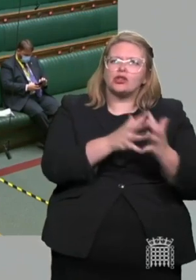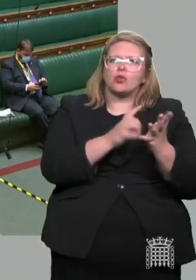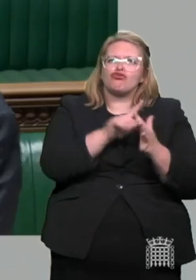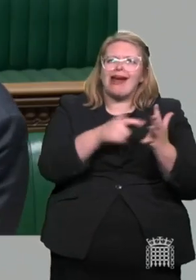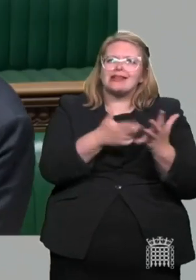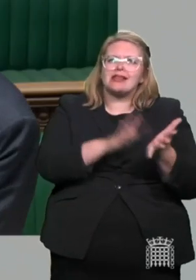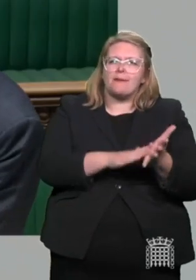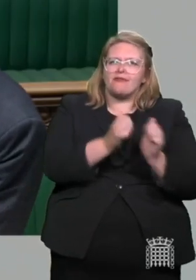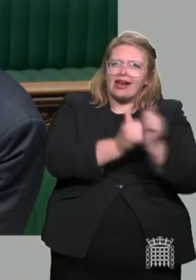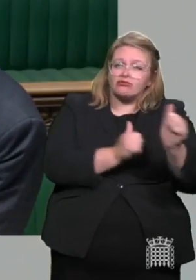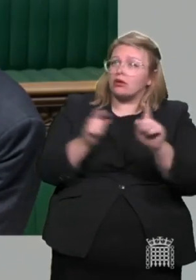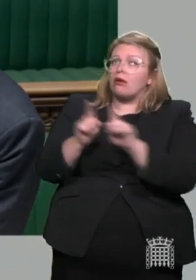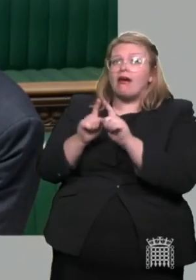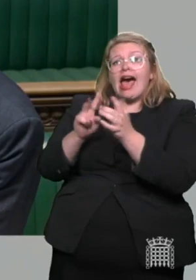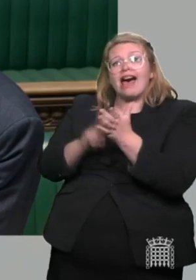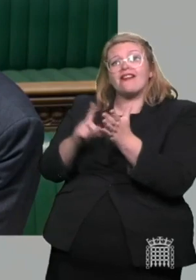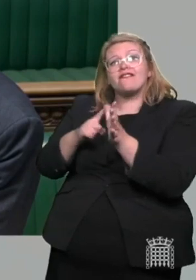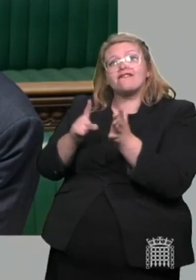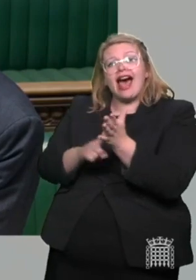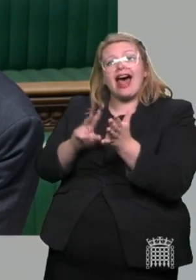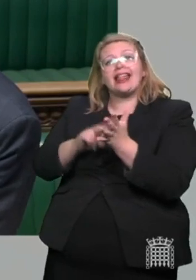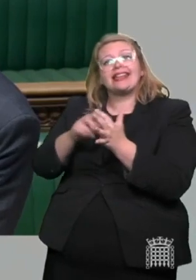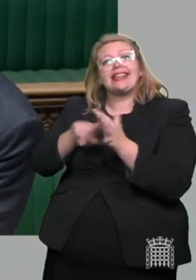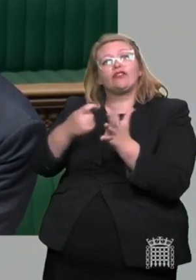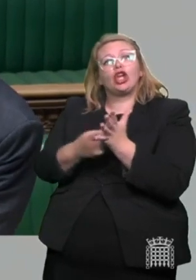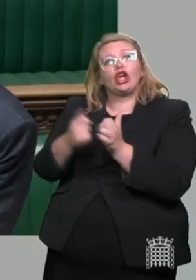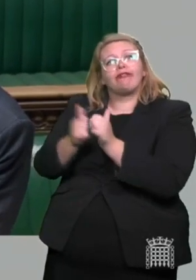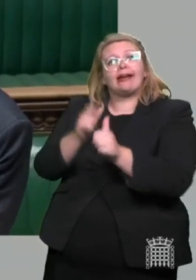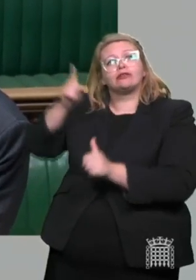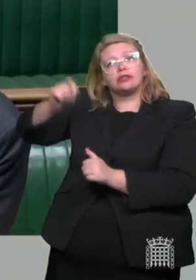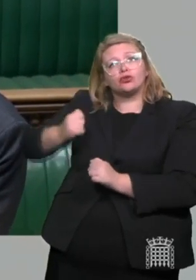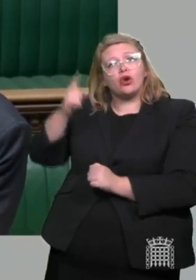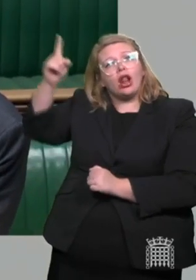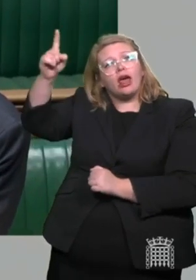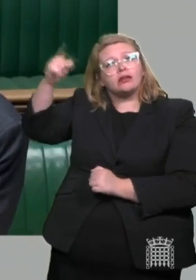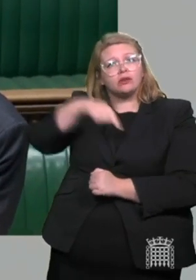Valneva factory in Scotland, and the whole of the United Kingdom coming together, represented